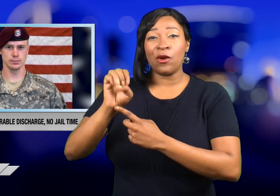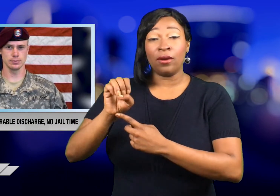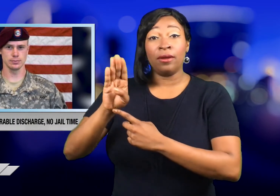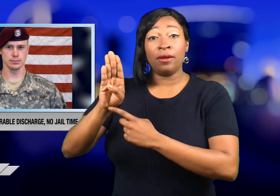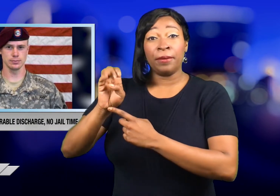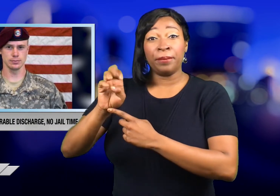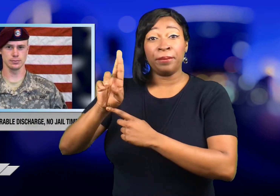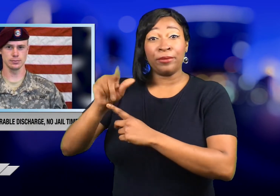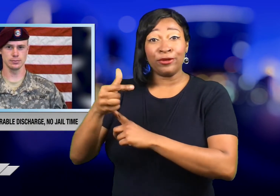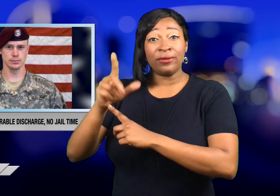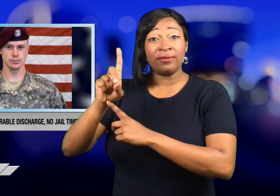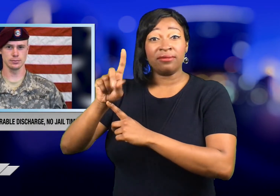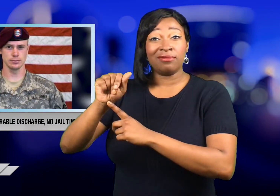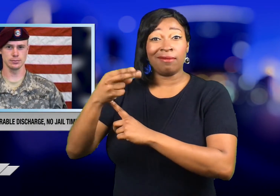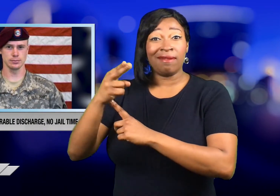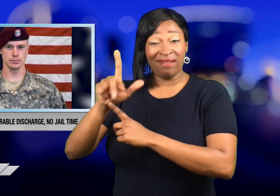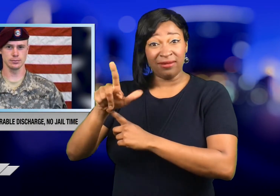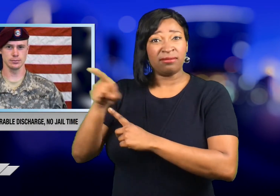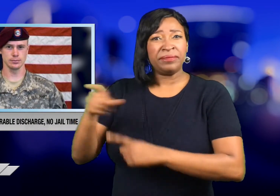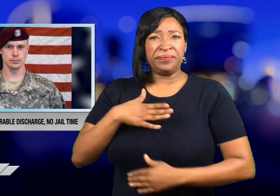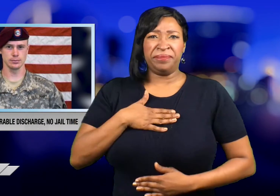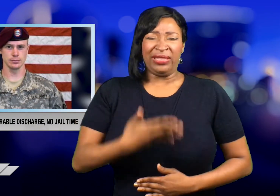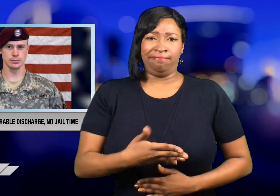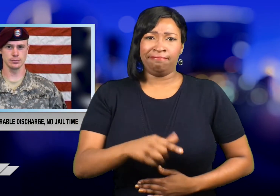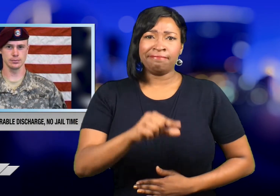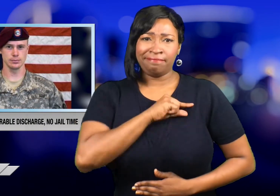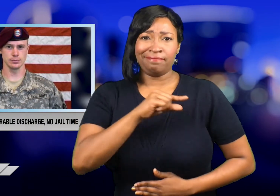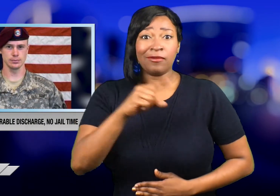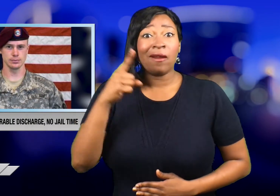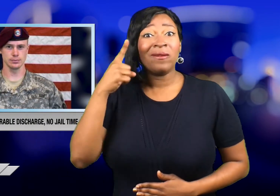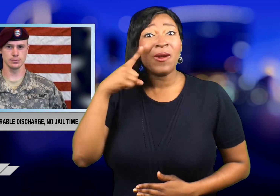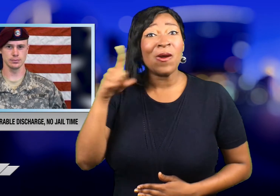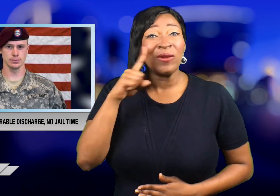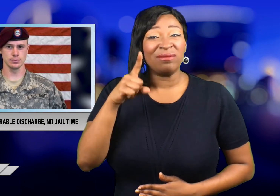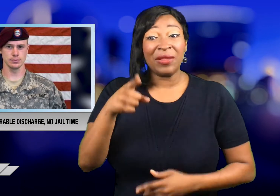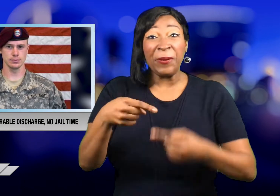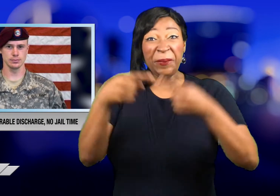Bergdahl pleaded guilty to desertion